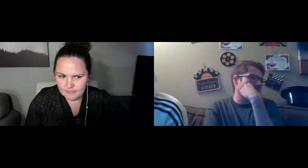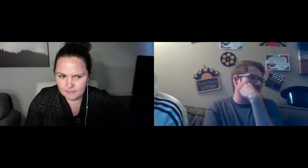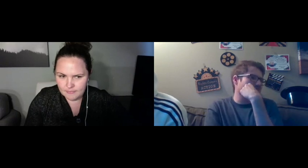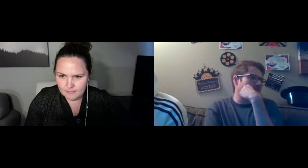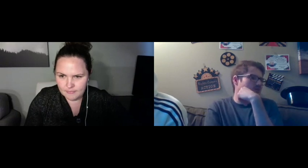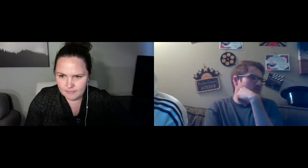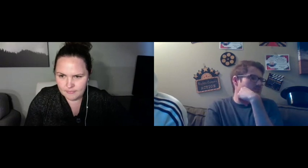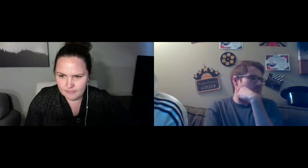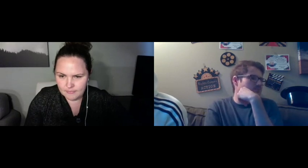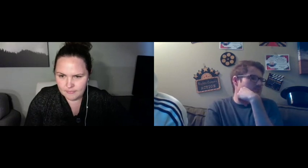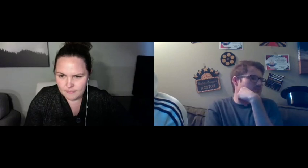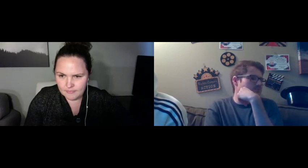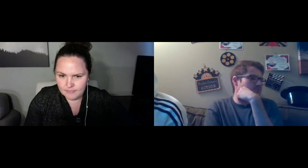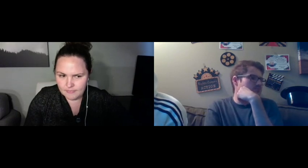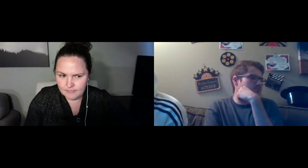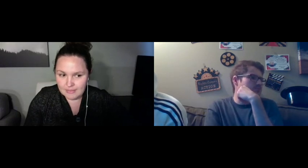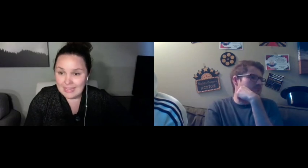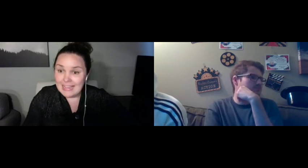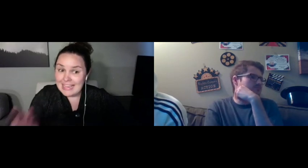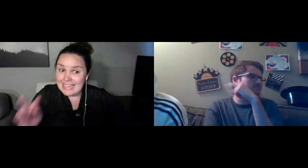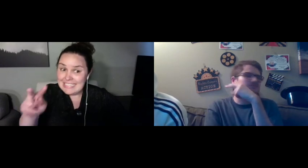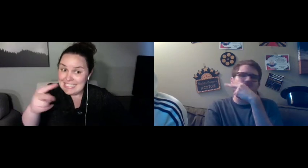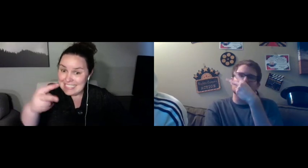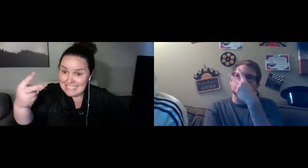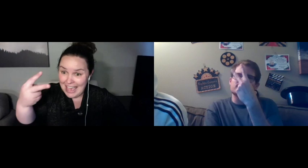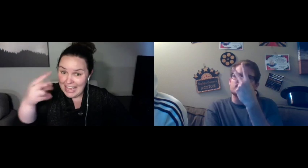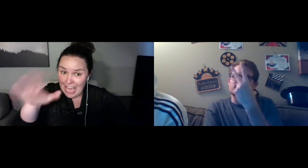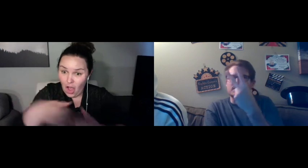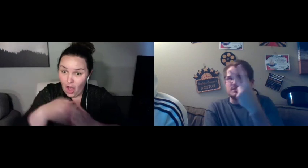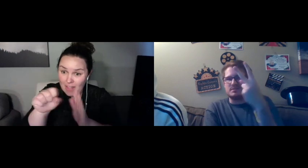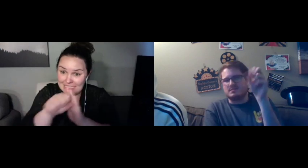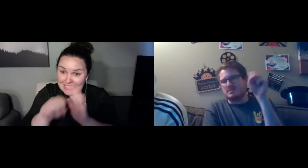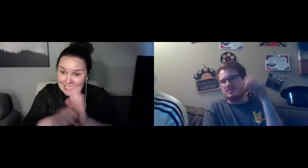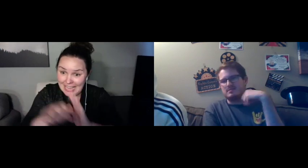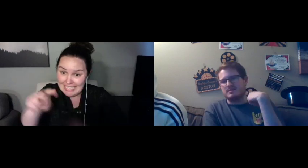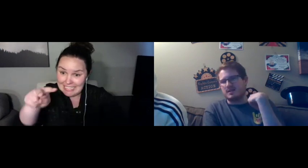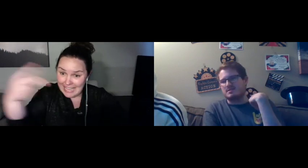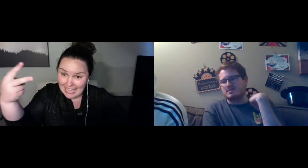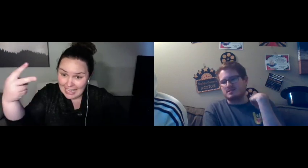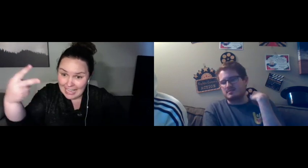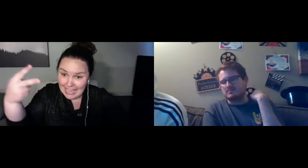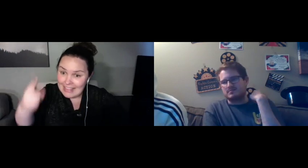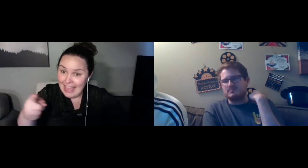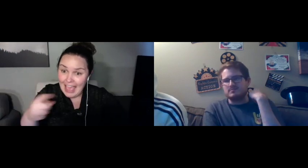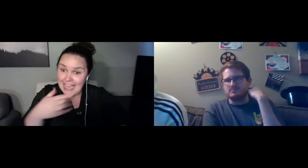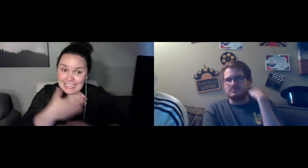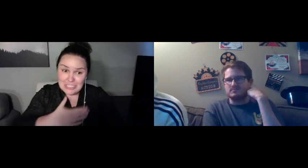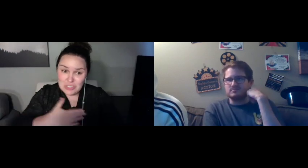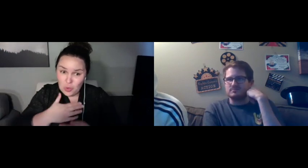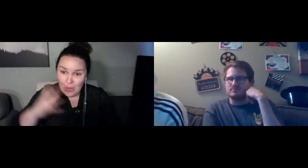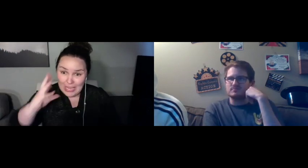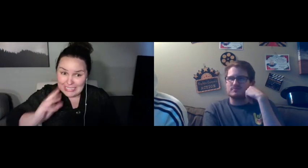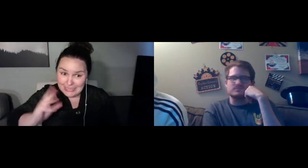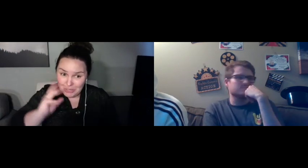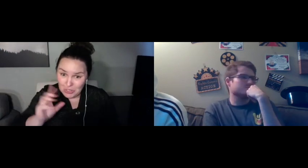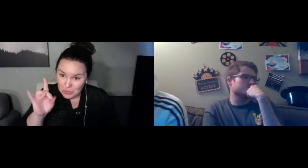Second in the state. What was that like?